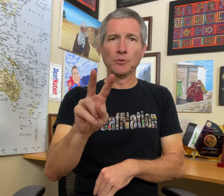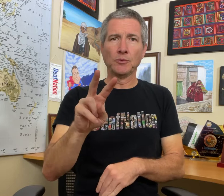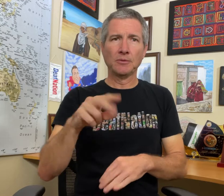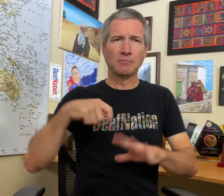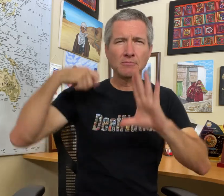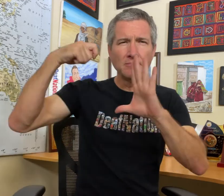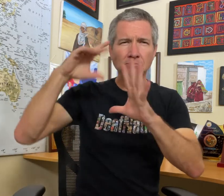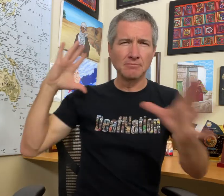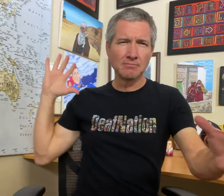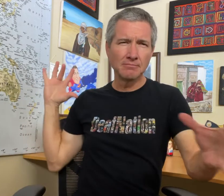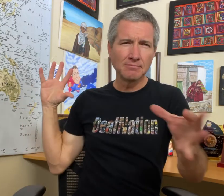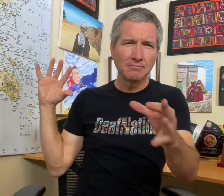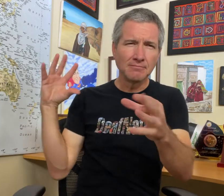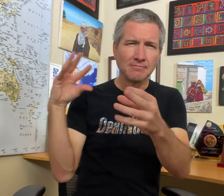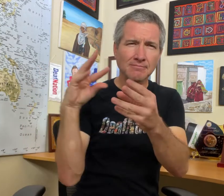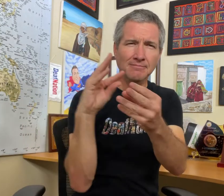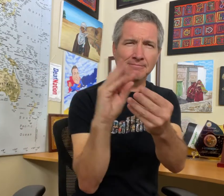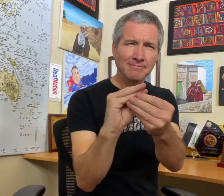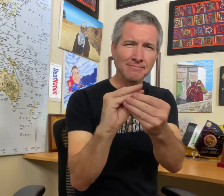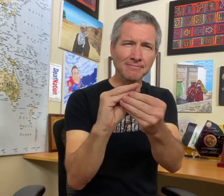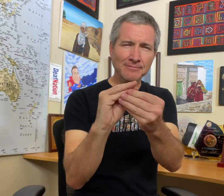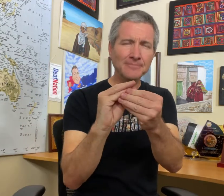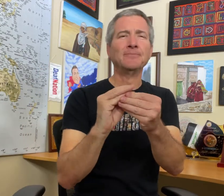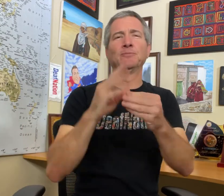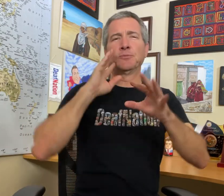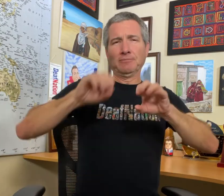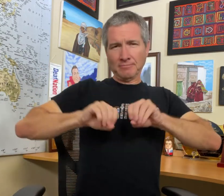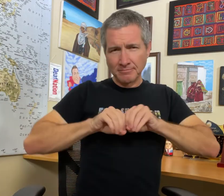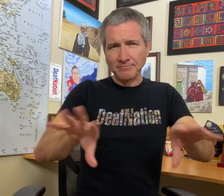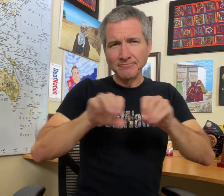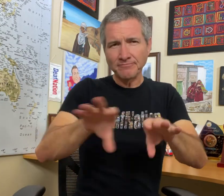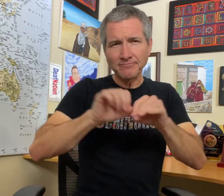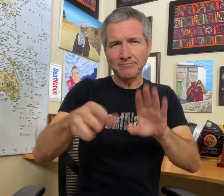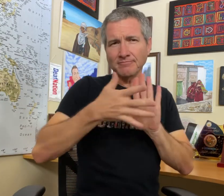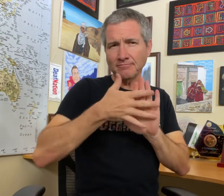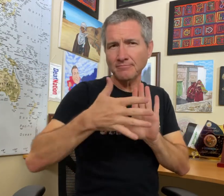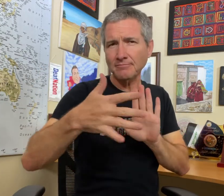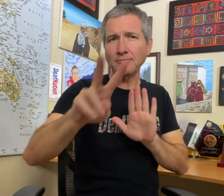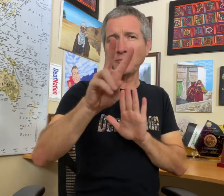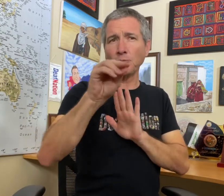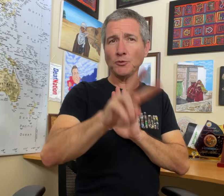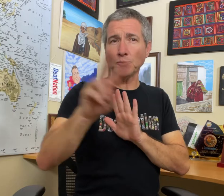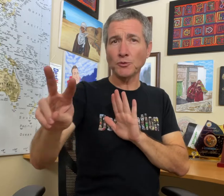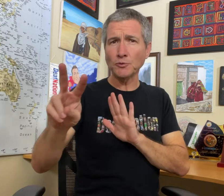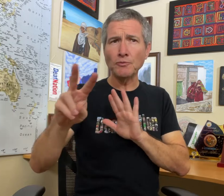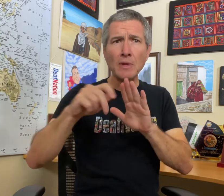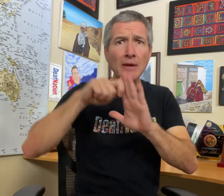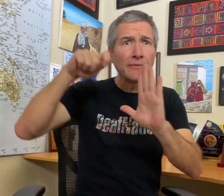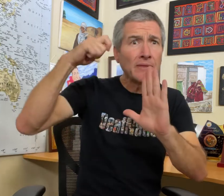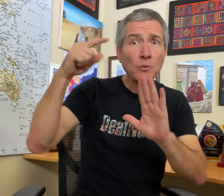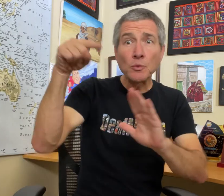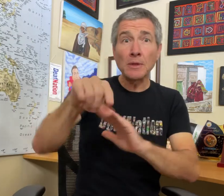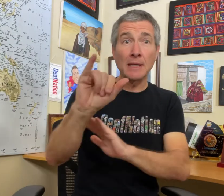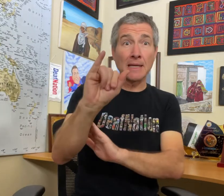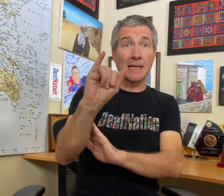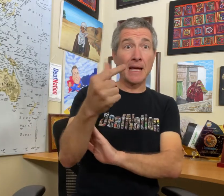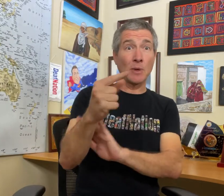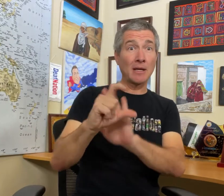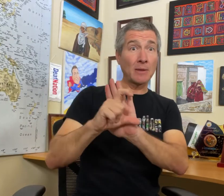I have done lots of video stories around the world. I will share more upcoming videos in 2022. Where can you find my videos?